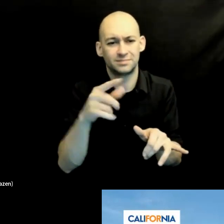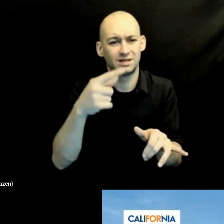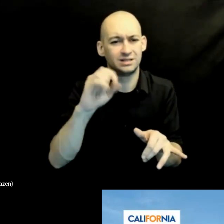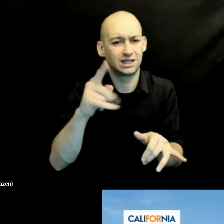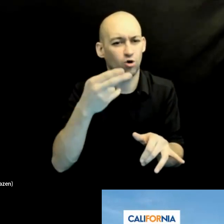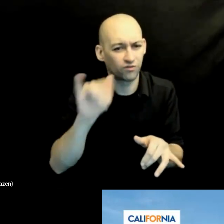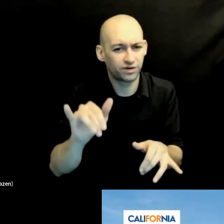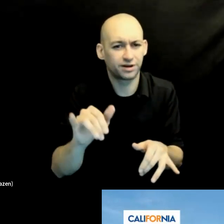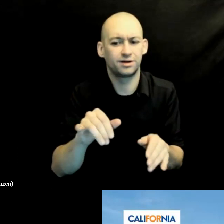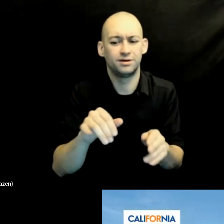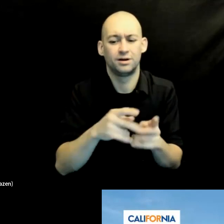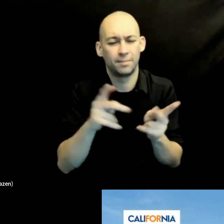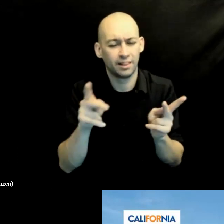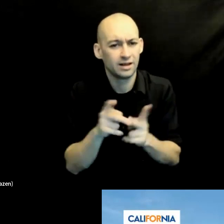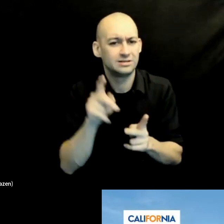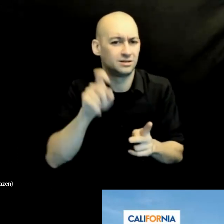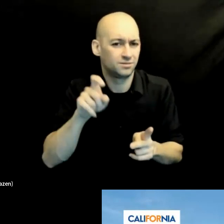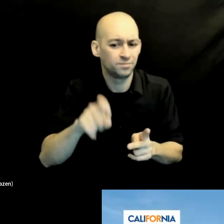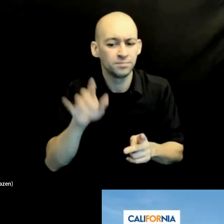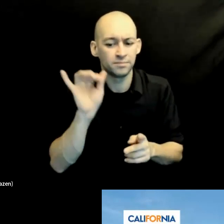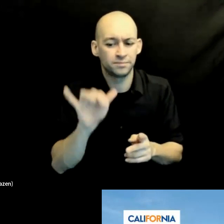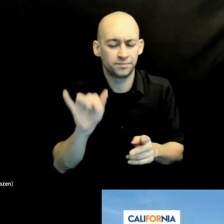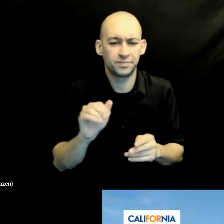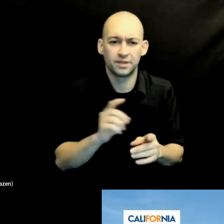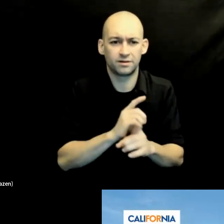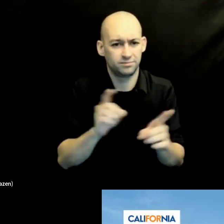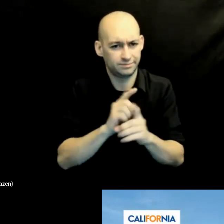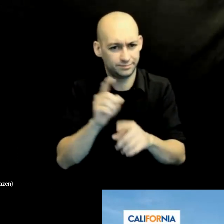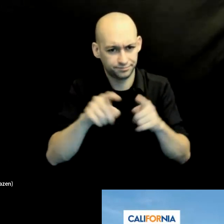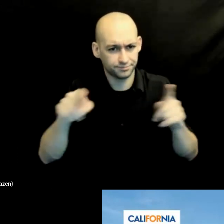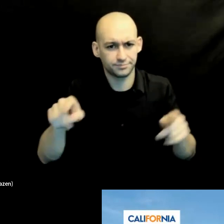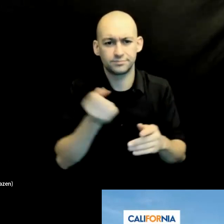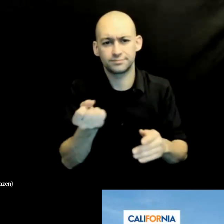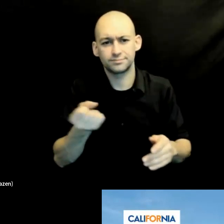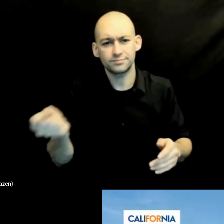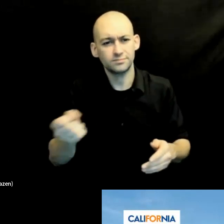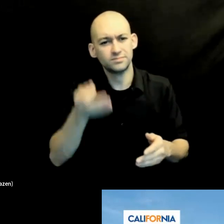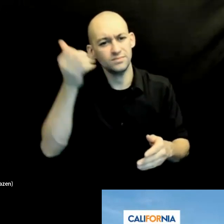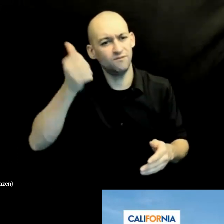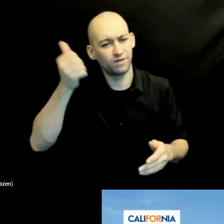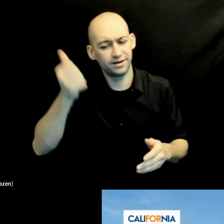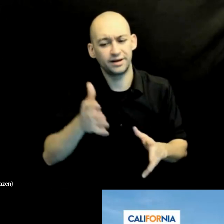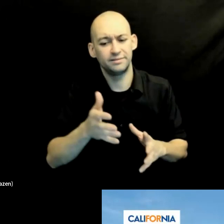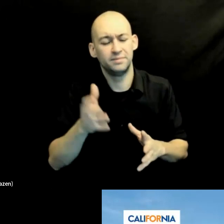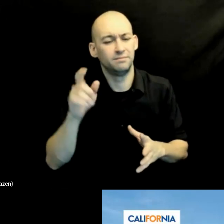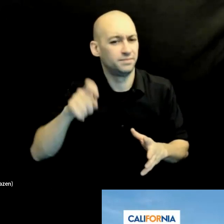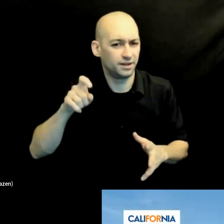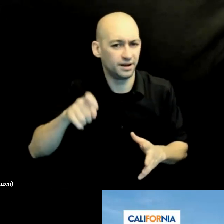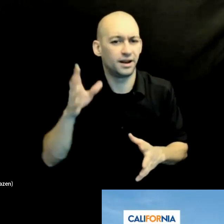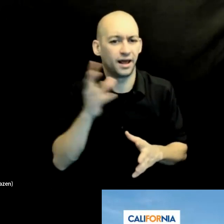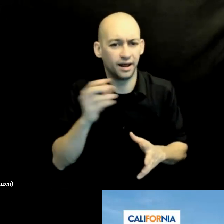that you know, a variety of sources of funding and partnership are going to be needed, and that in